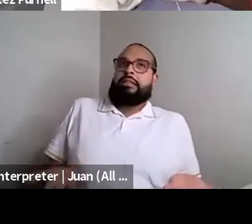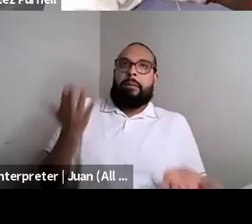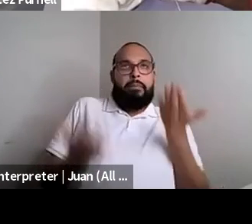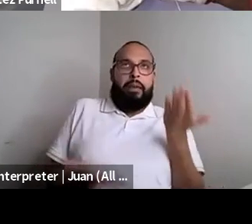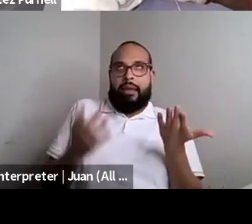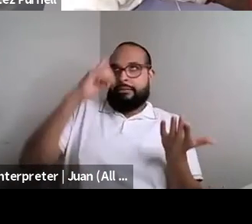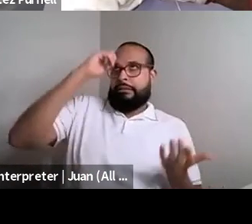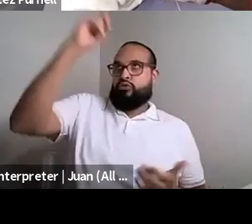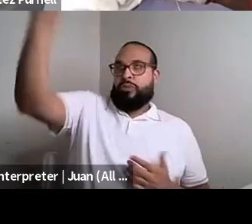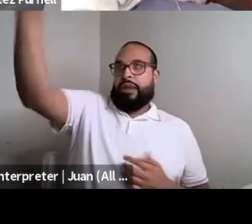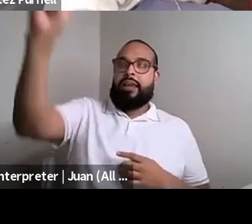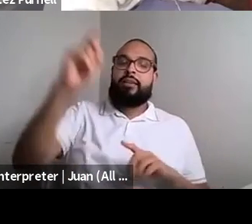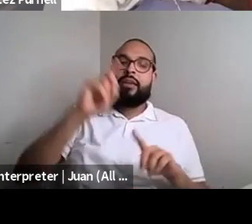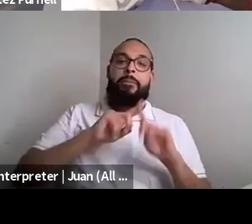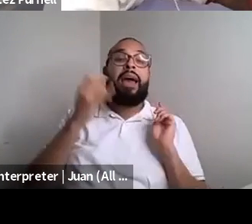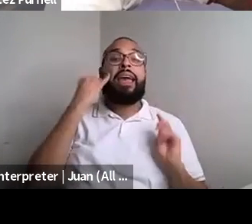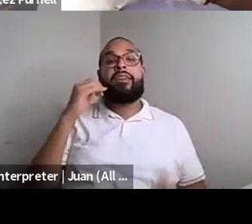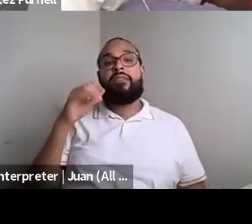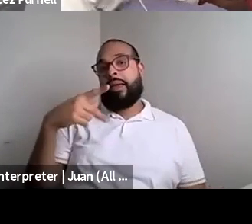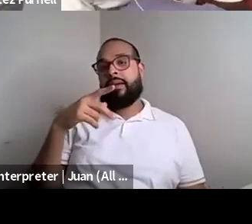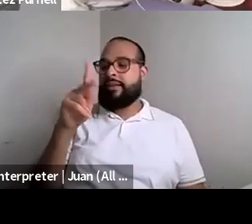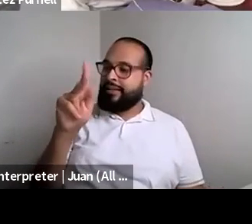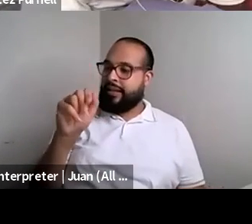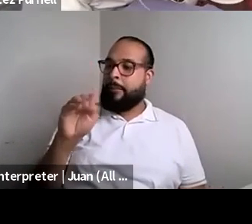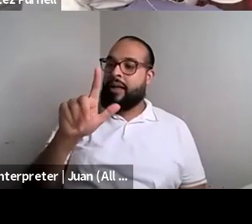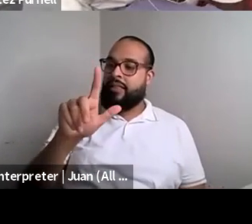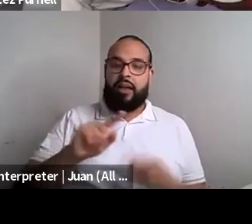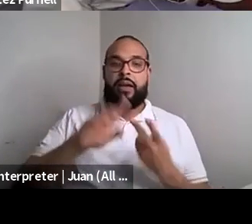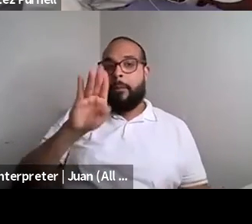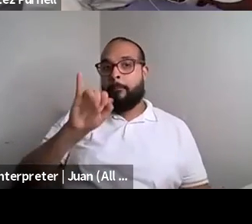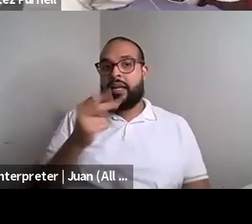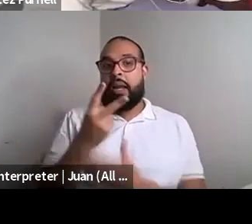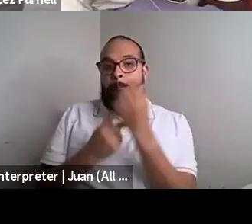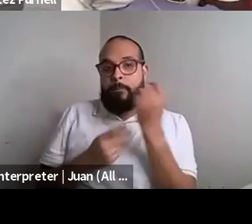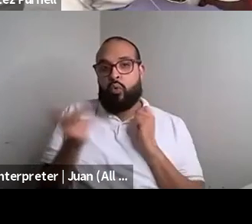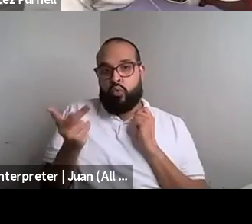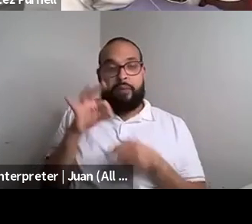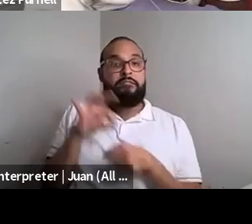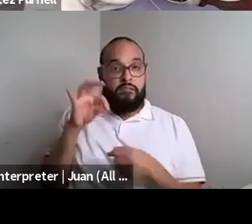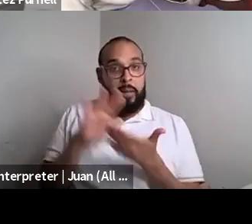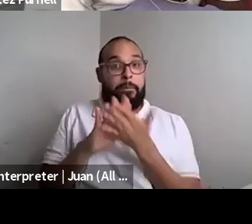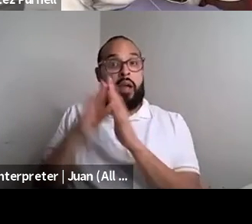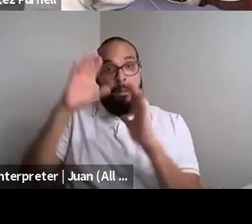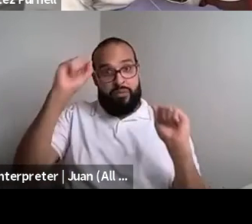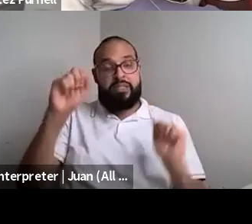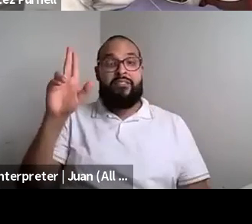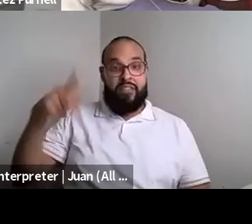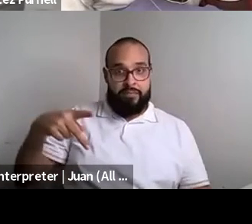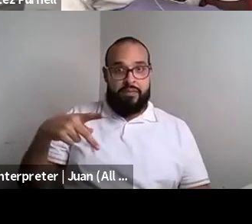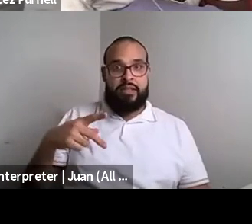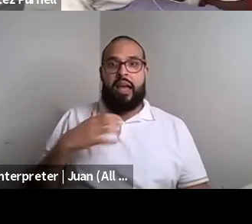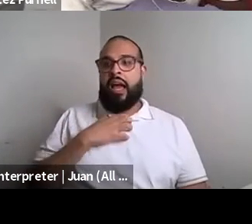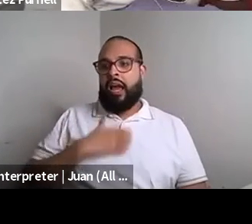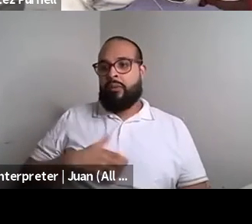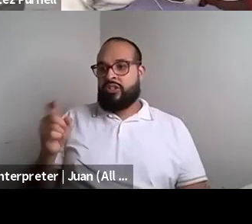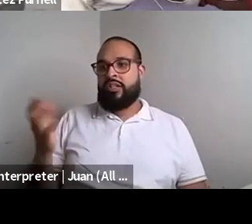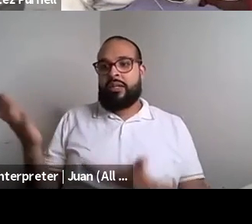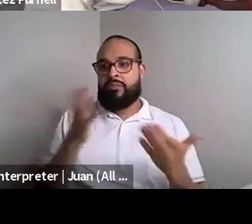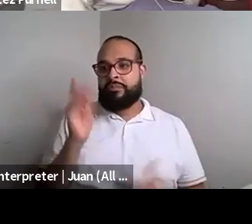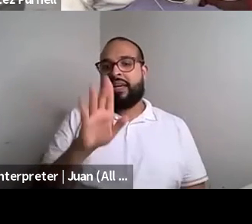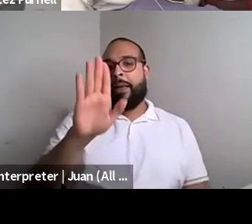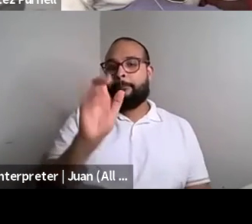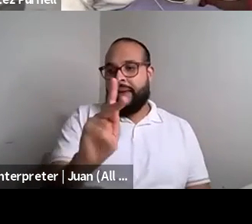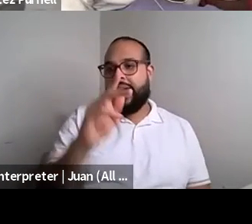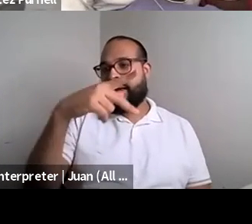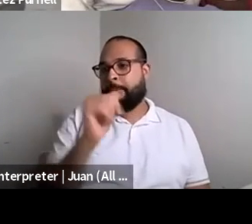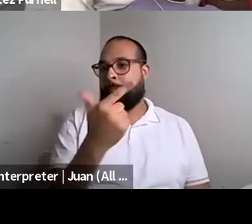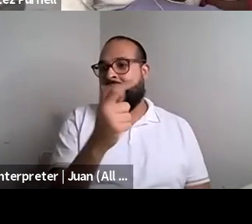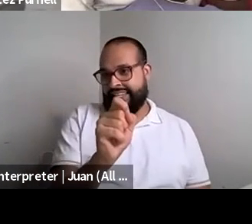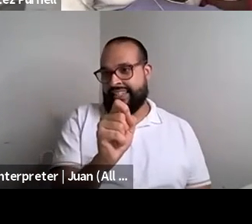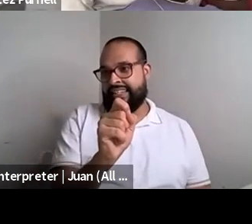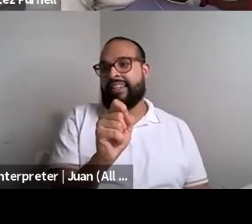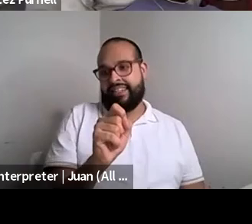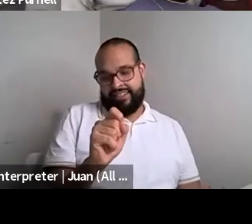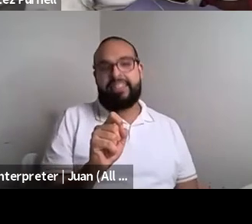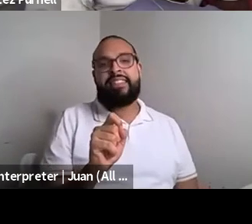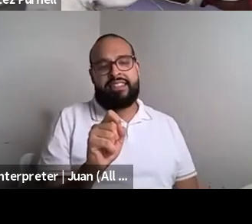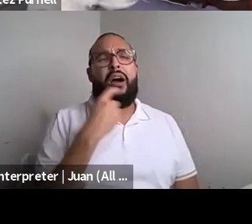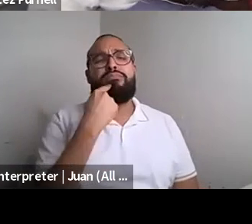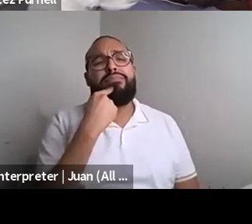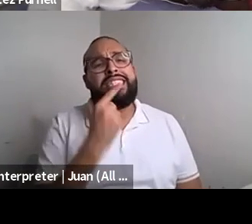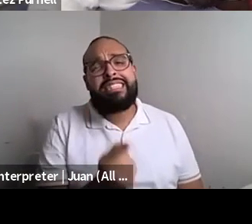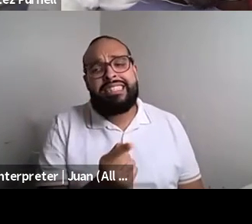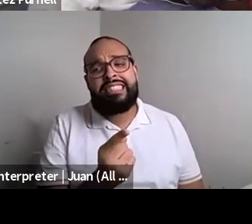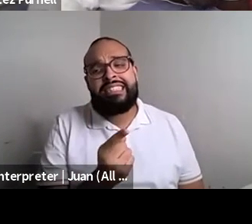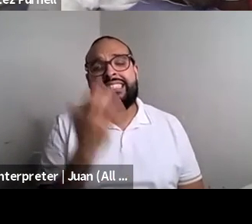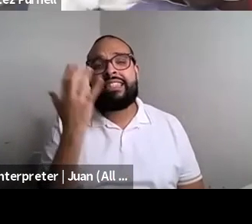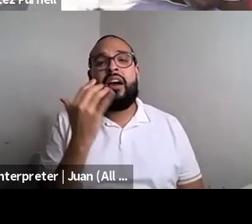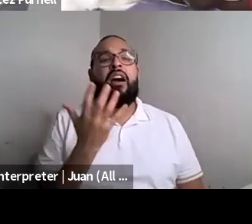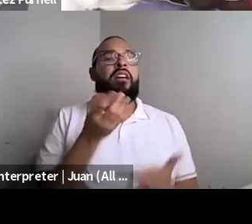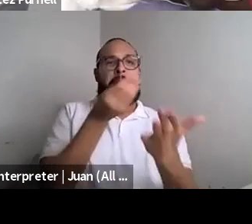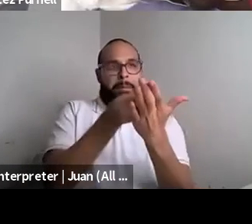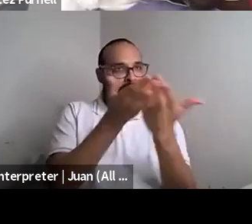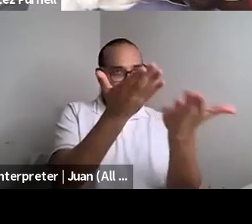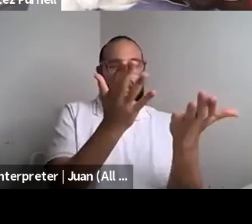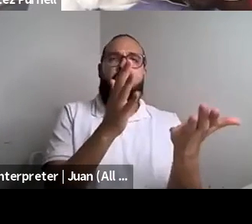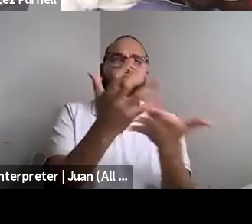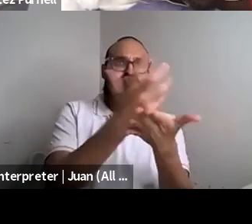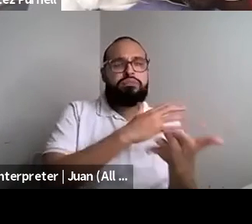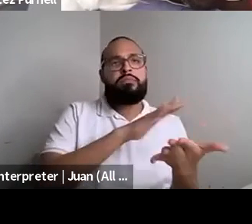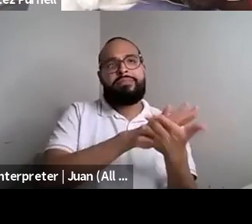Nahshon Anderson: If Kamilah and Joe Biden are elected president and vice president would be nice if she would do something to bring back back page I miss back page so much. Oh, and it's not so much because of them. It's not so much because of the money, the money that was nice, but I miss my phone ringing